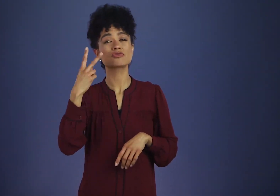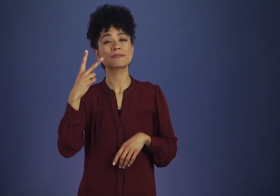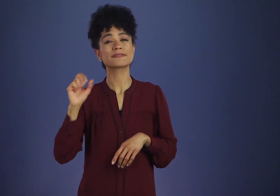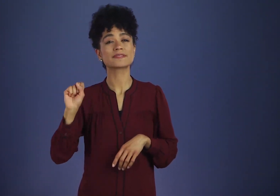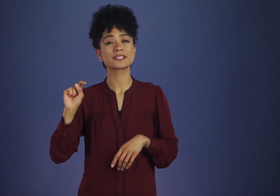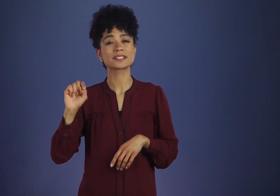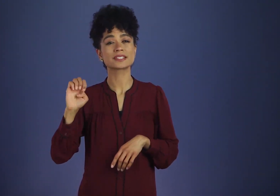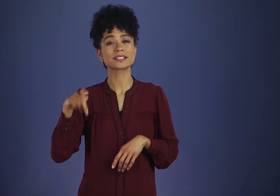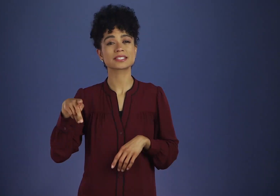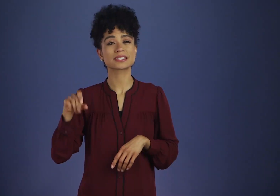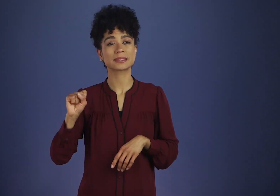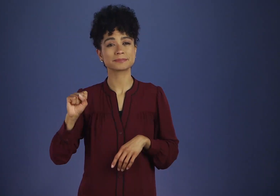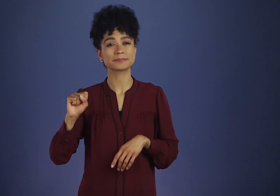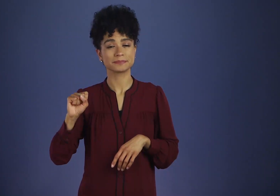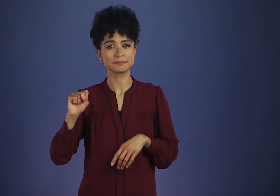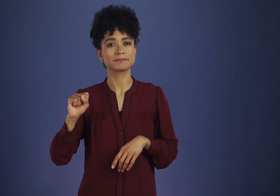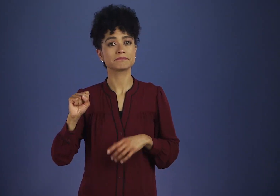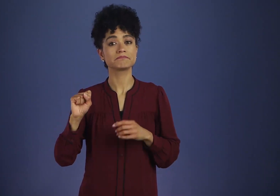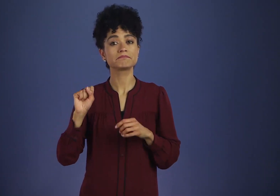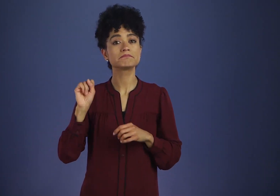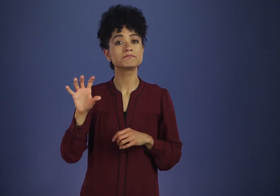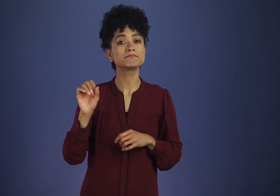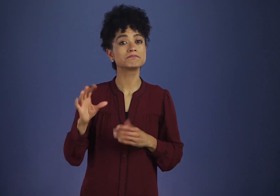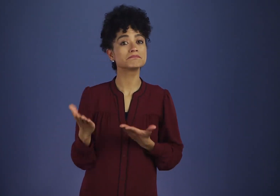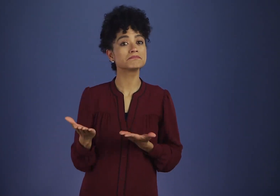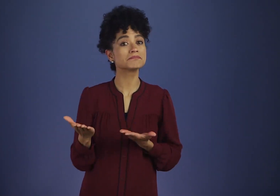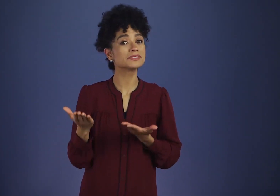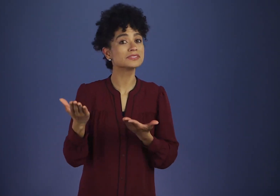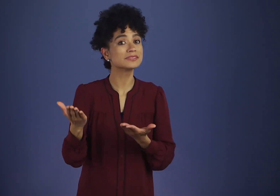Our Twelve Steps to recovery are suggestions;